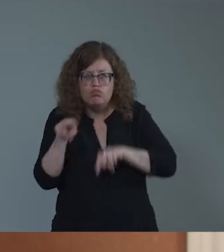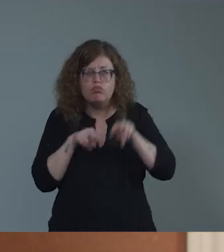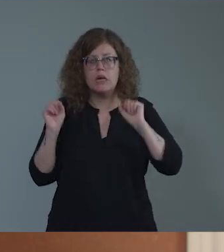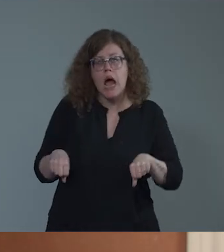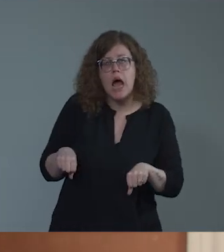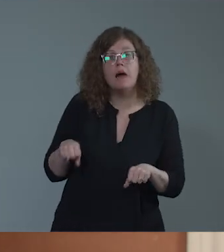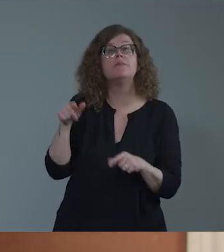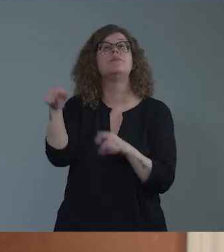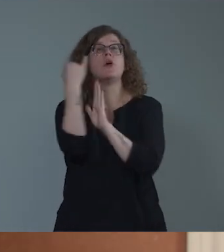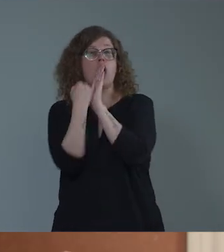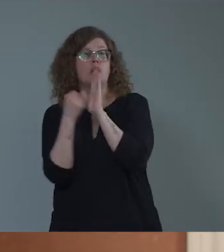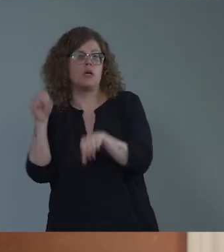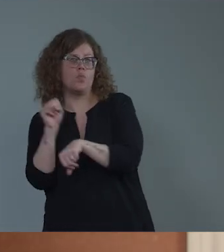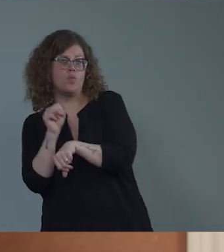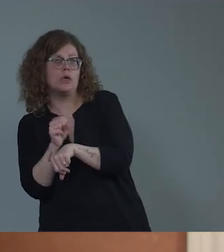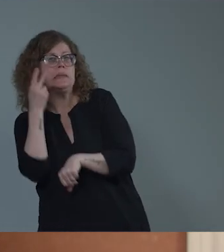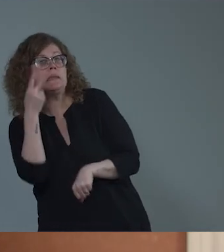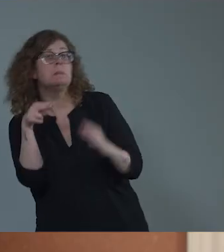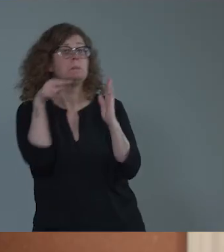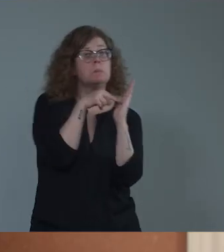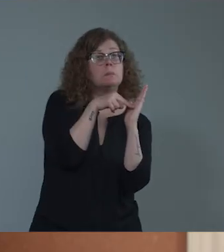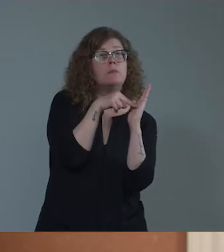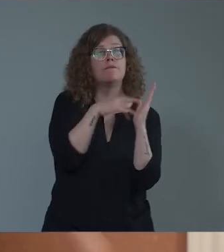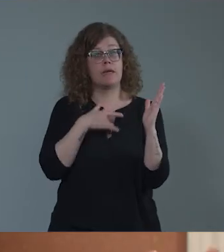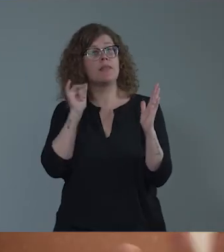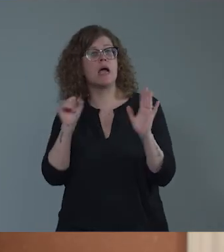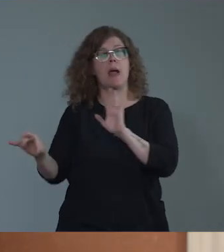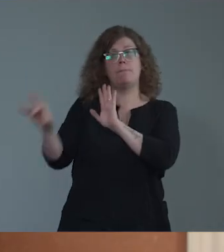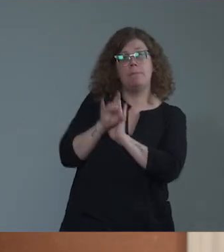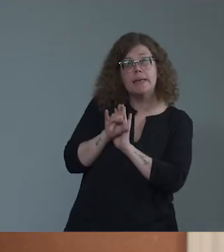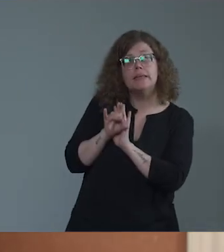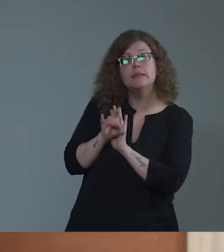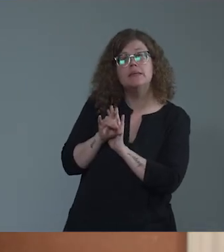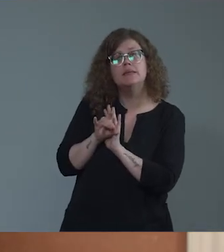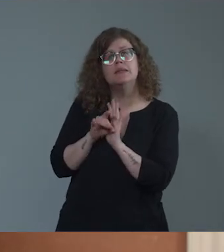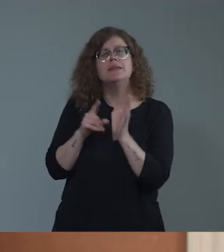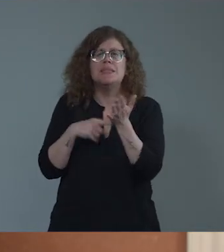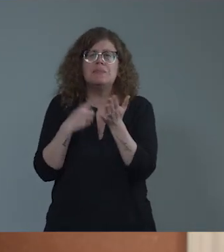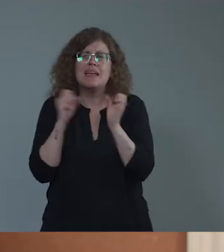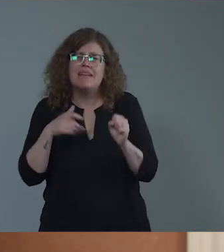that you might not normally think of or have access to, that you could choose from, that maybe are pre-selected,